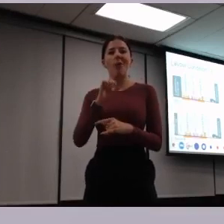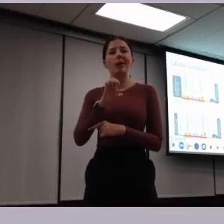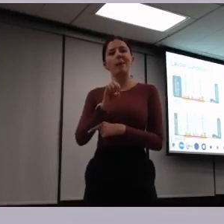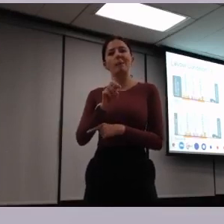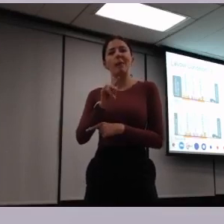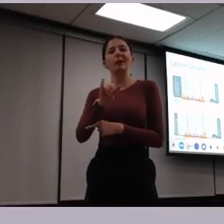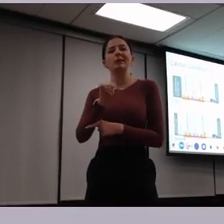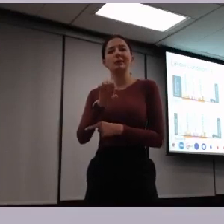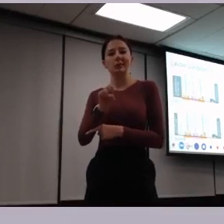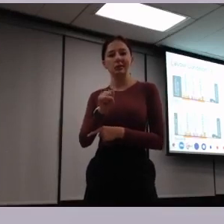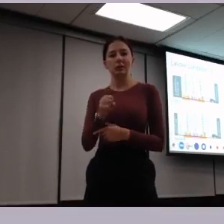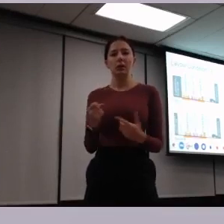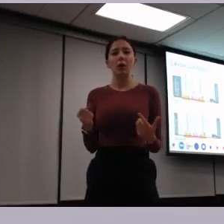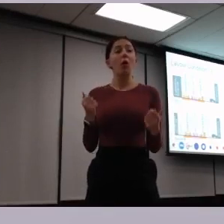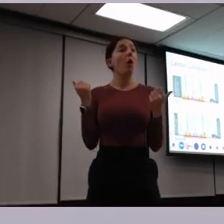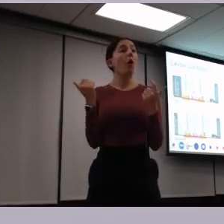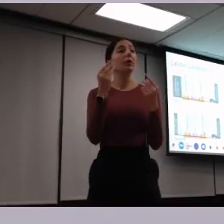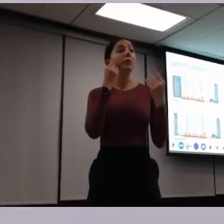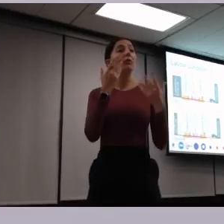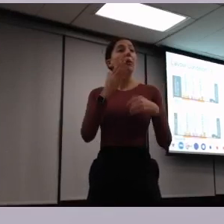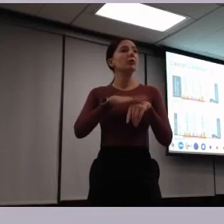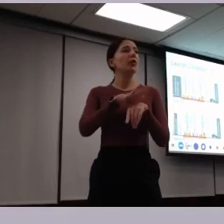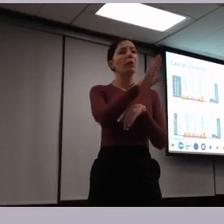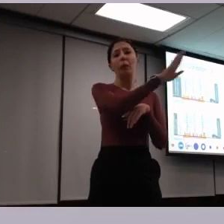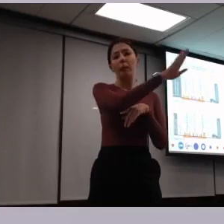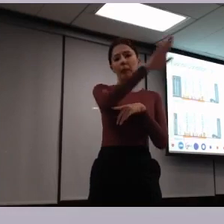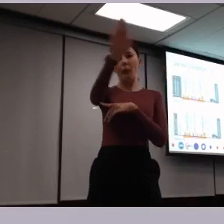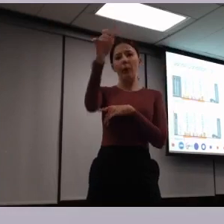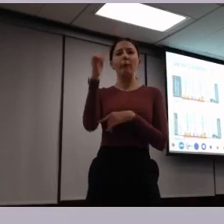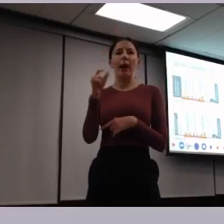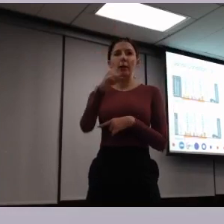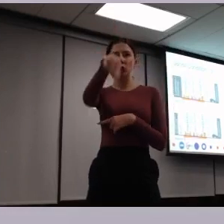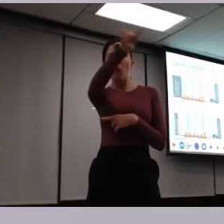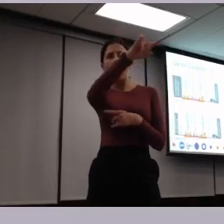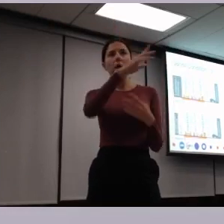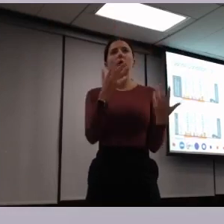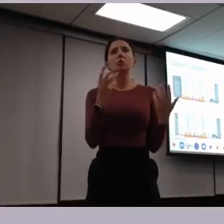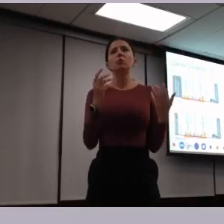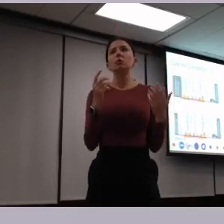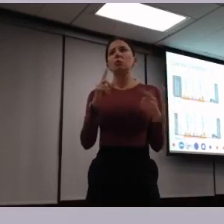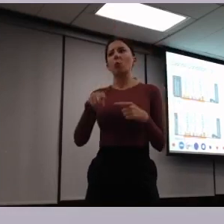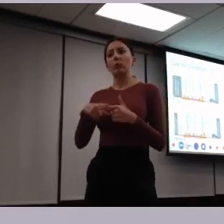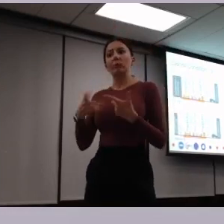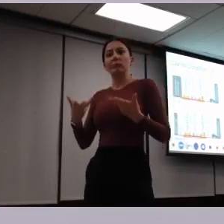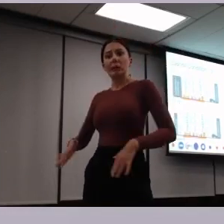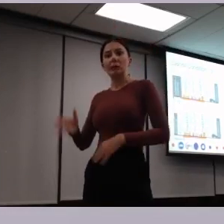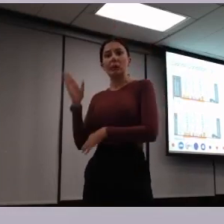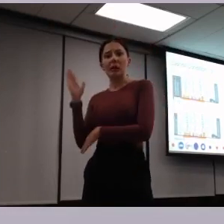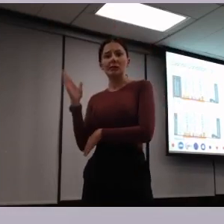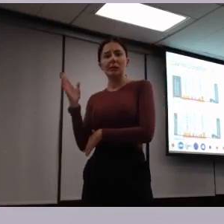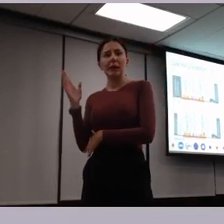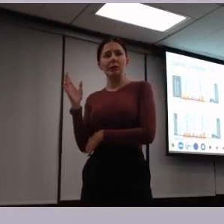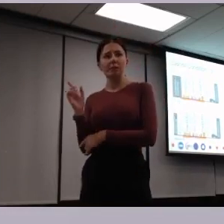all these information are also in the force behind you. Once we get to the voting sections, you are able to react towards